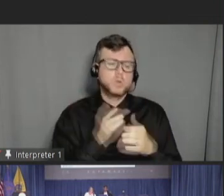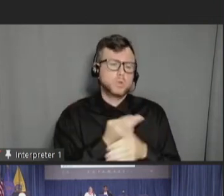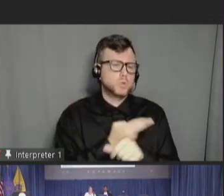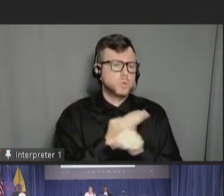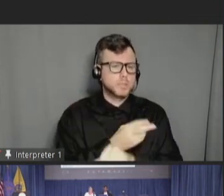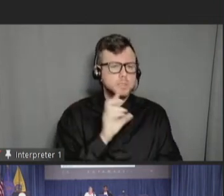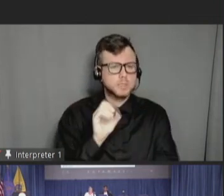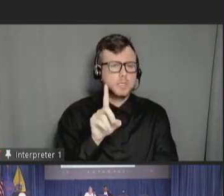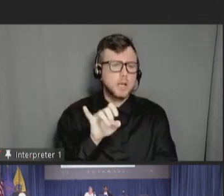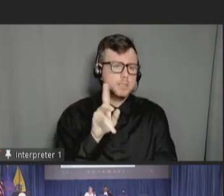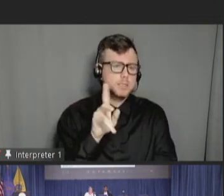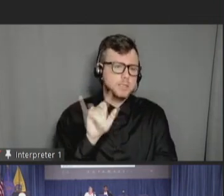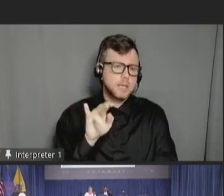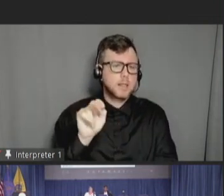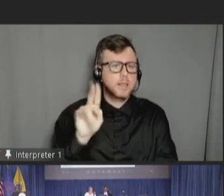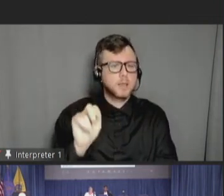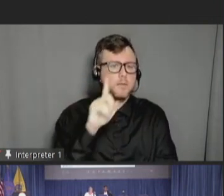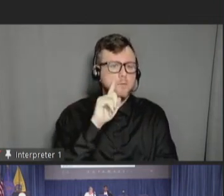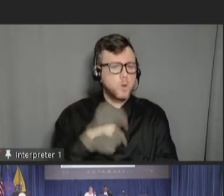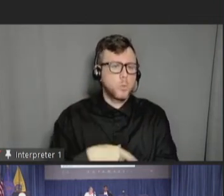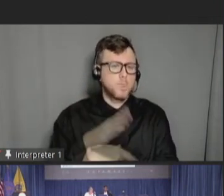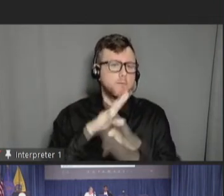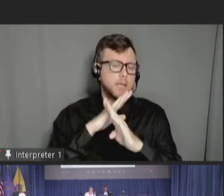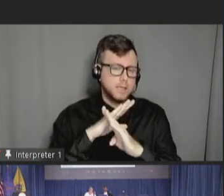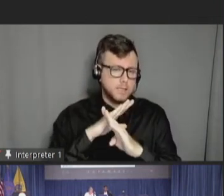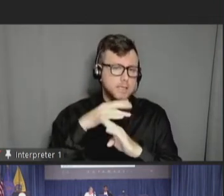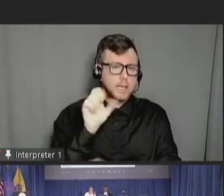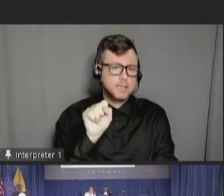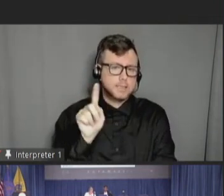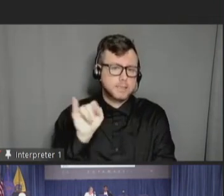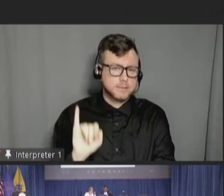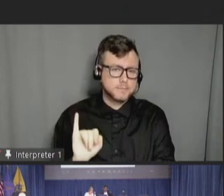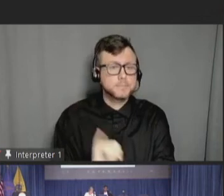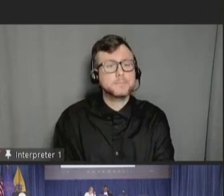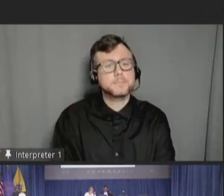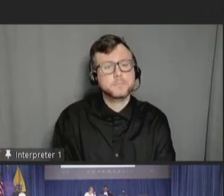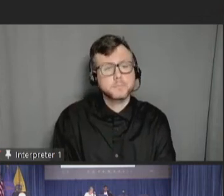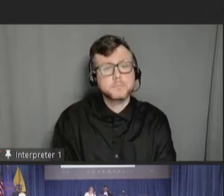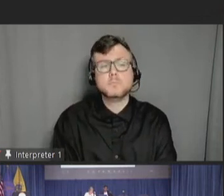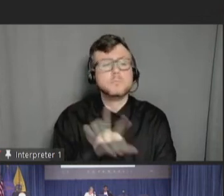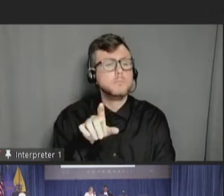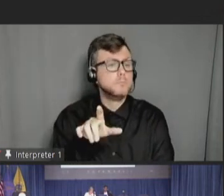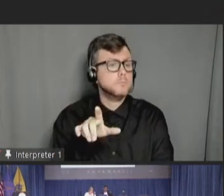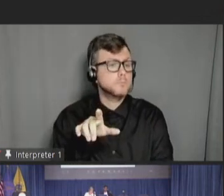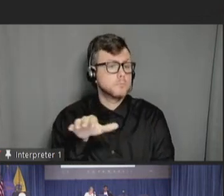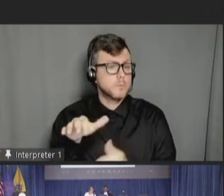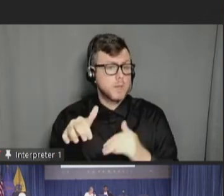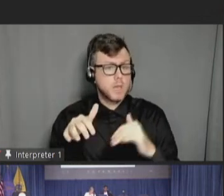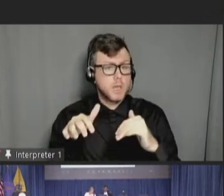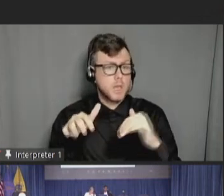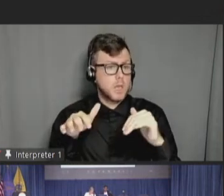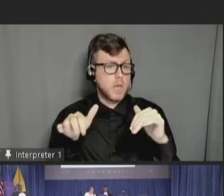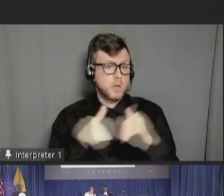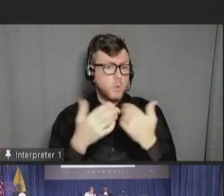STIs. Thank you. Next. So, how do we get to a syphilis vaccine? Well, the best teachers